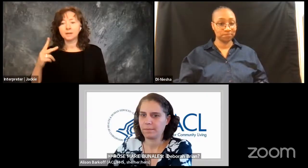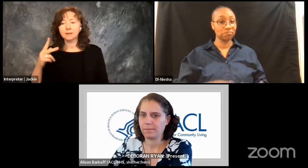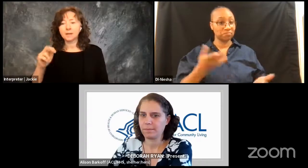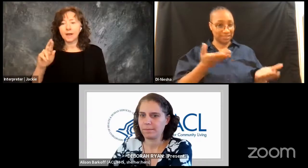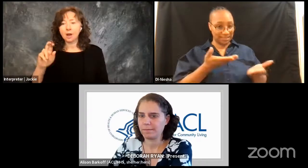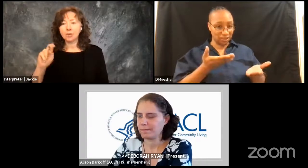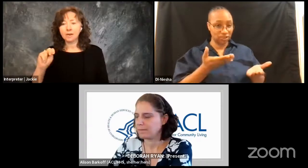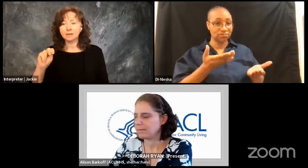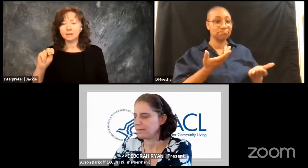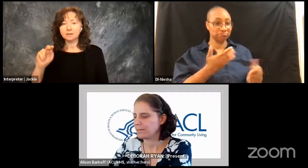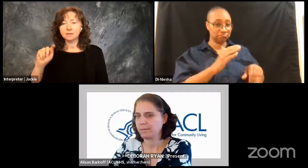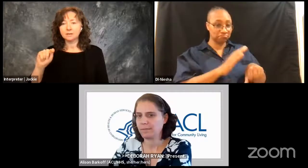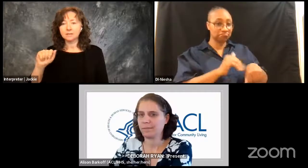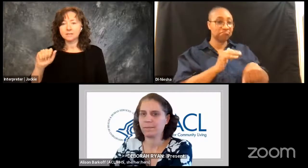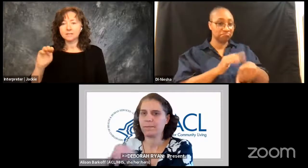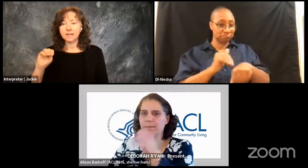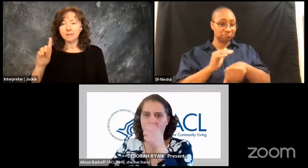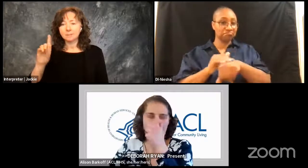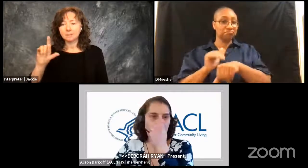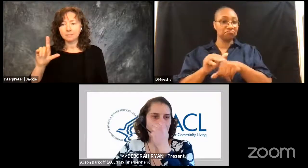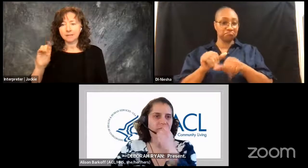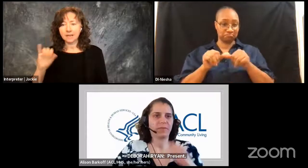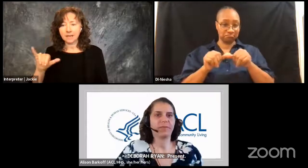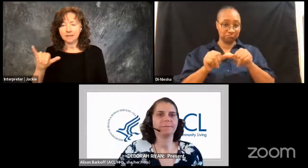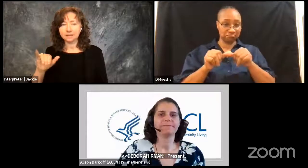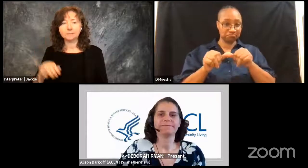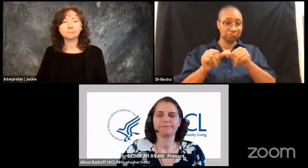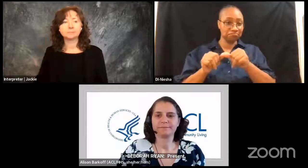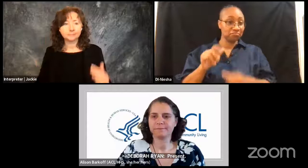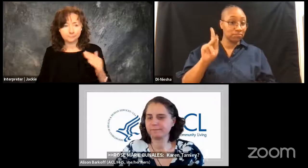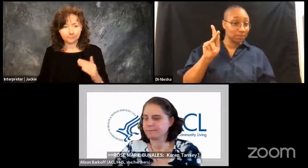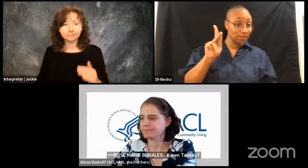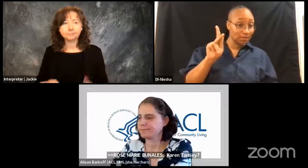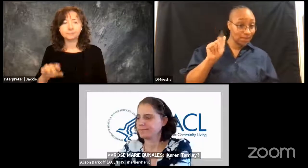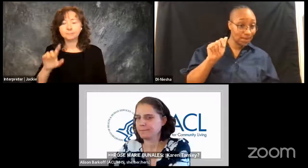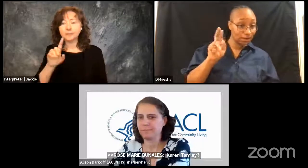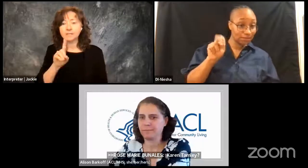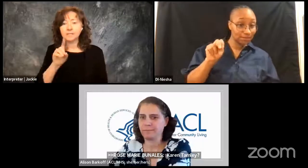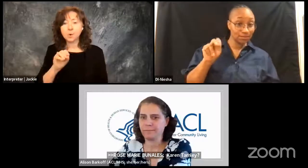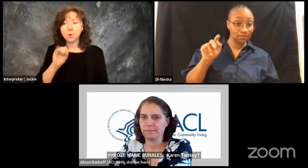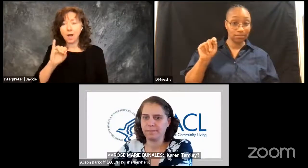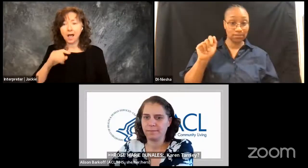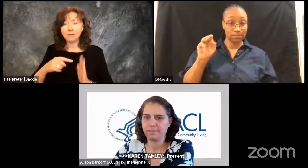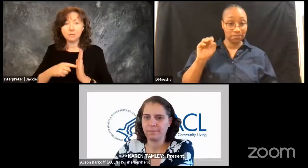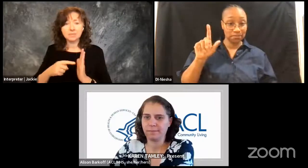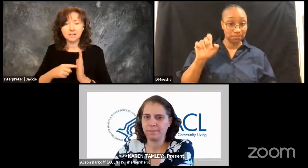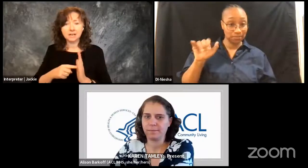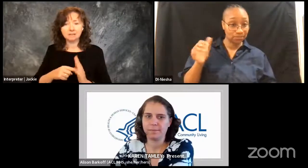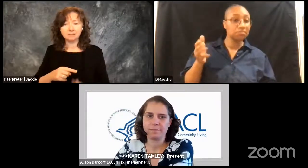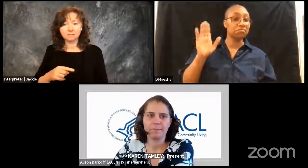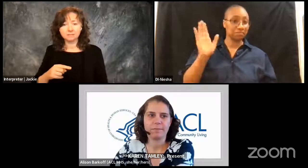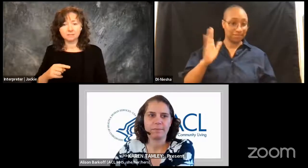Department of The Interior? Present, proxy to the Chair.